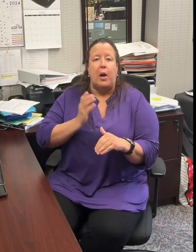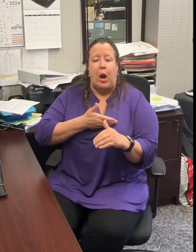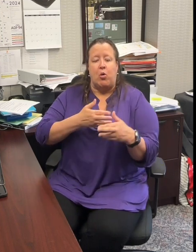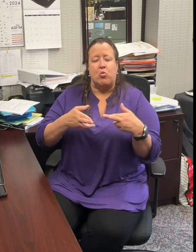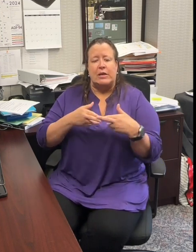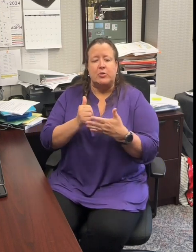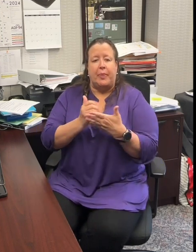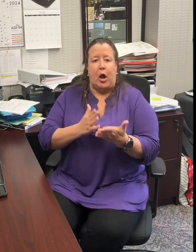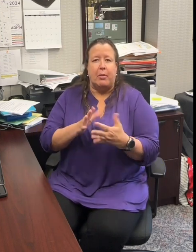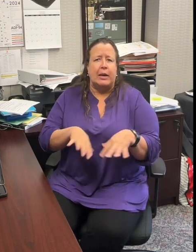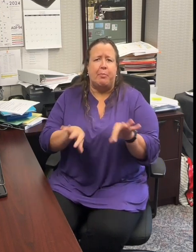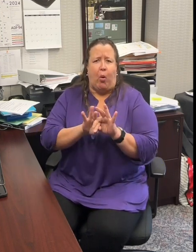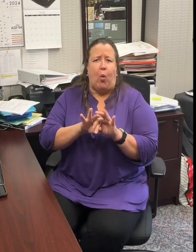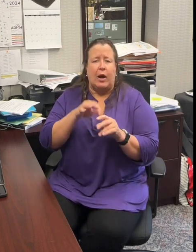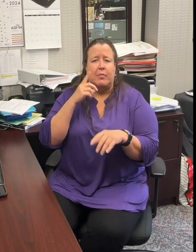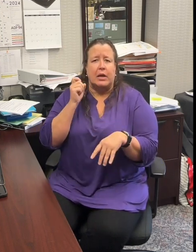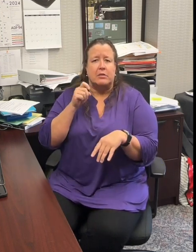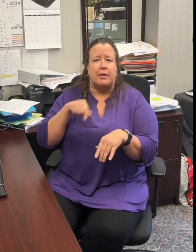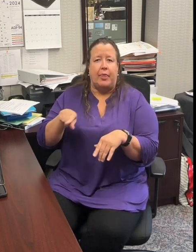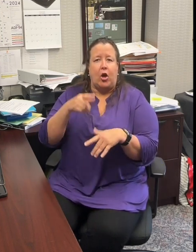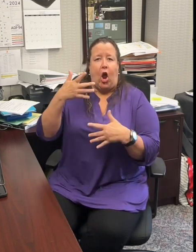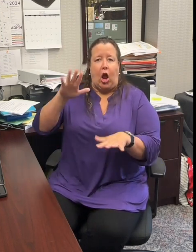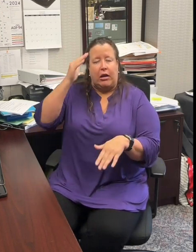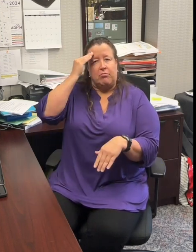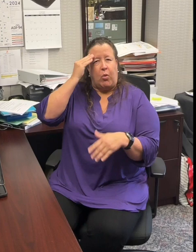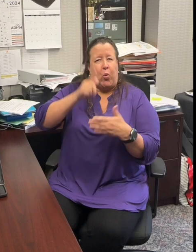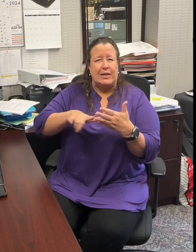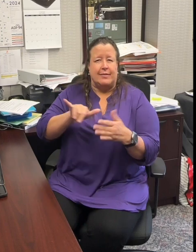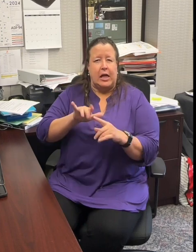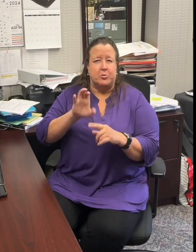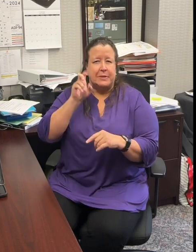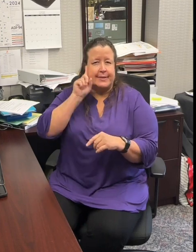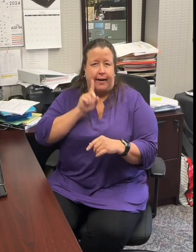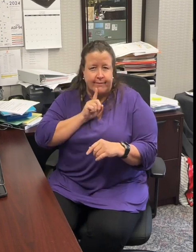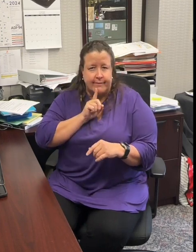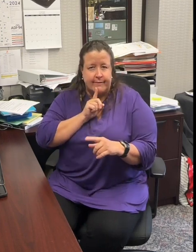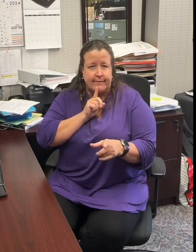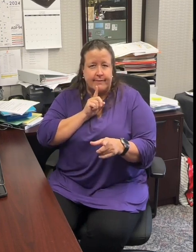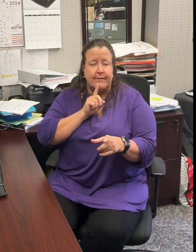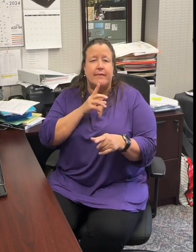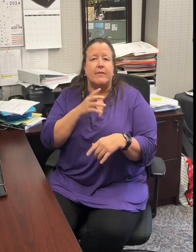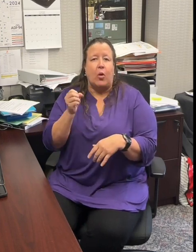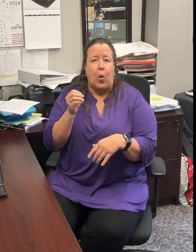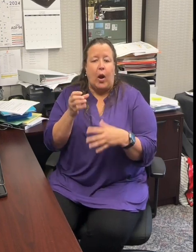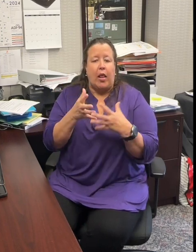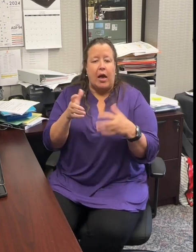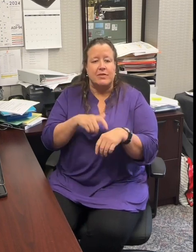services. A Regional Therapists are important because they understand what it's like to be deaf.